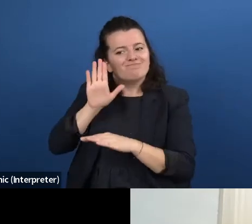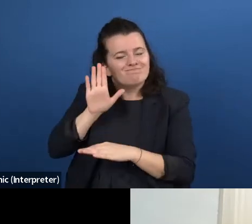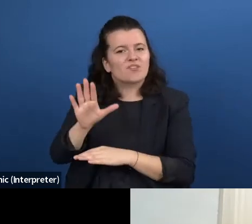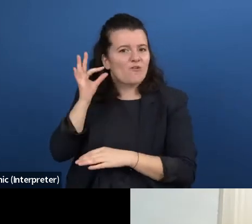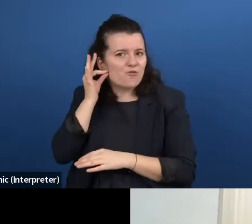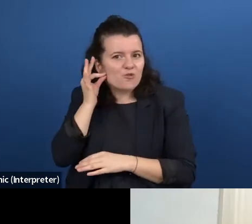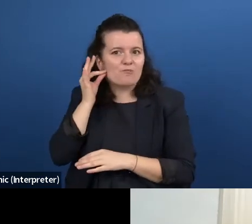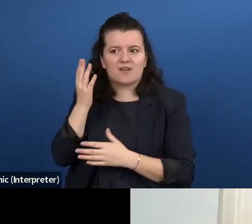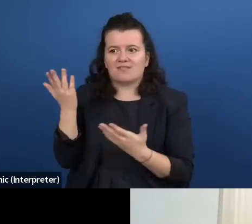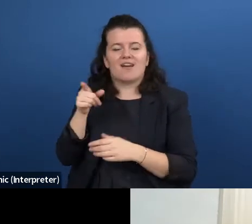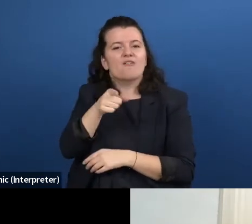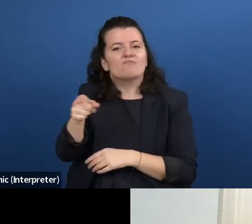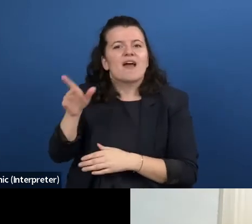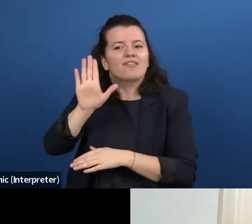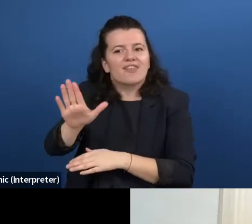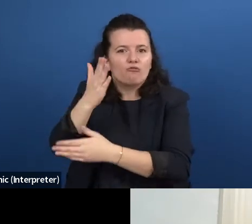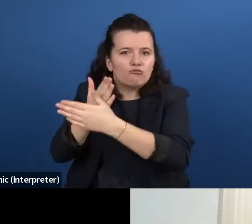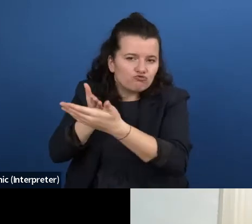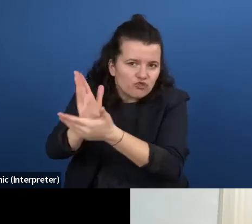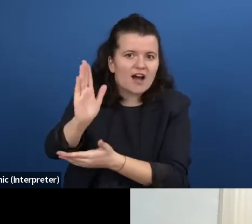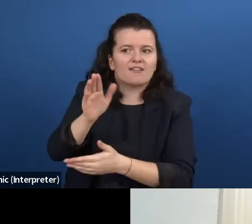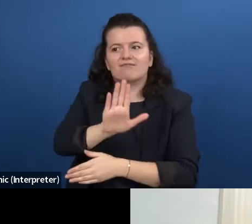and what constituted exploitation and trafficking.